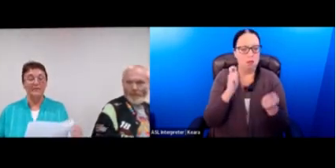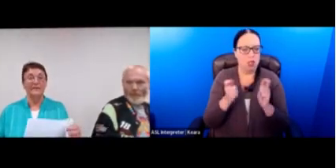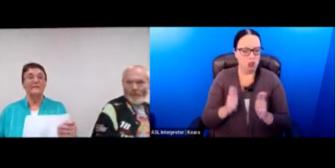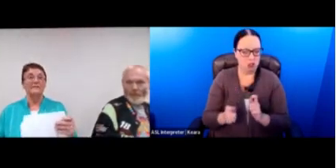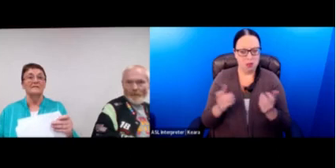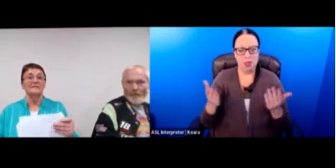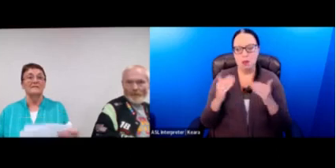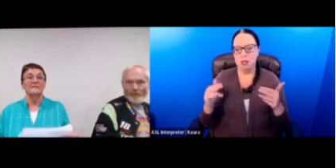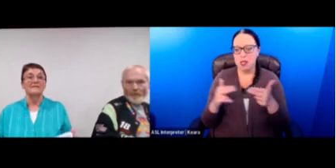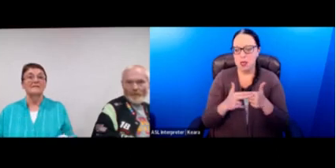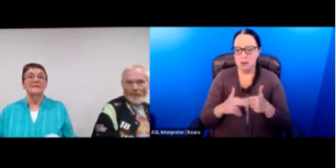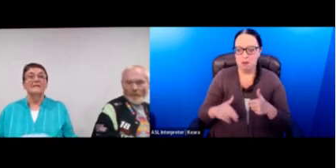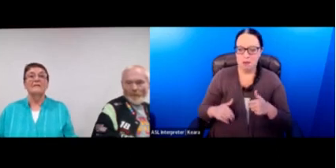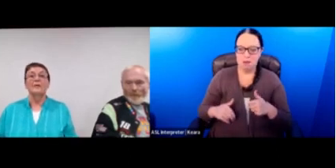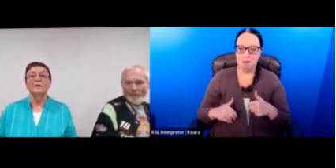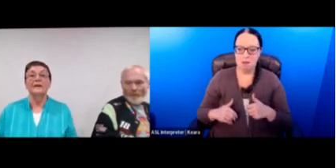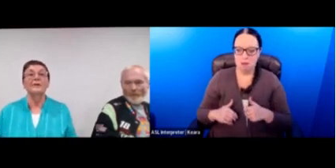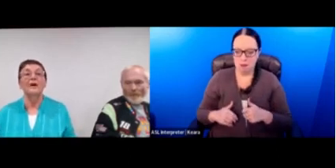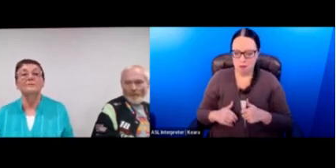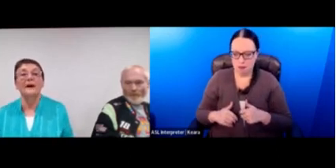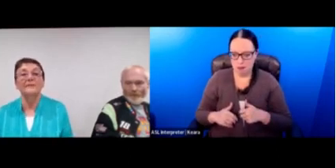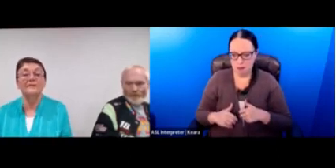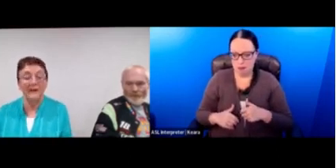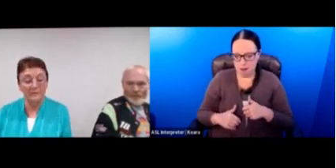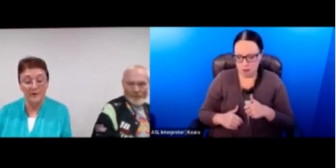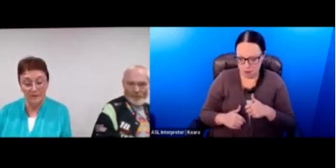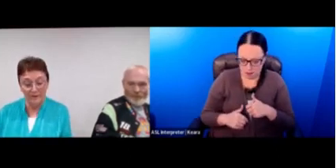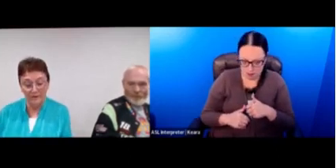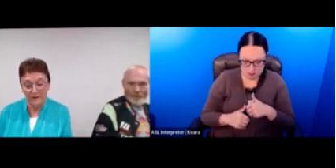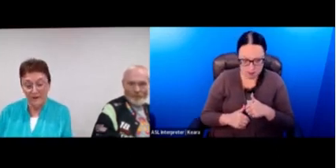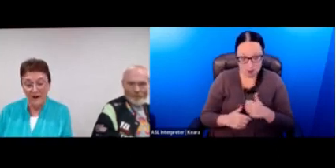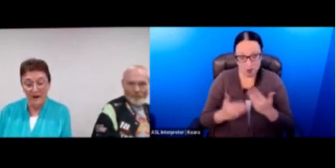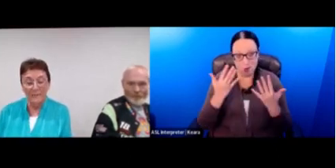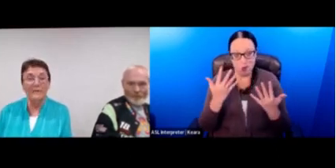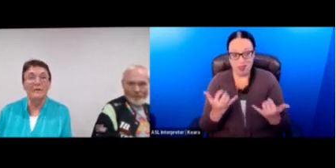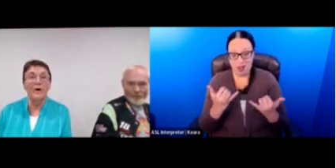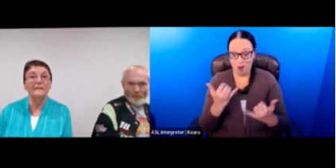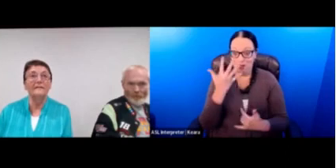please. So here we are five years down the road. We started